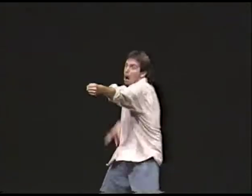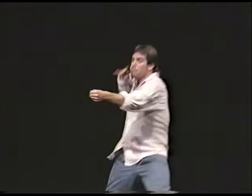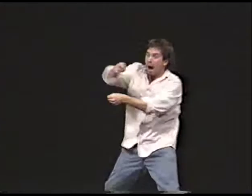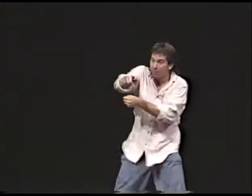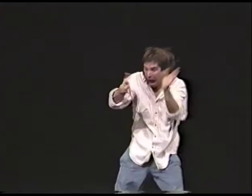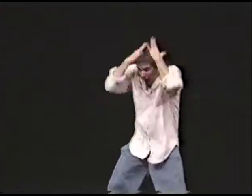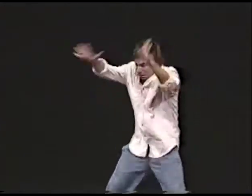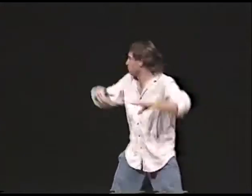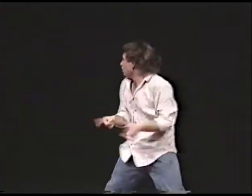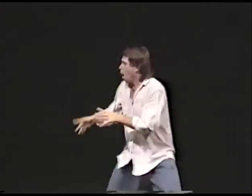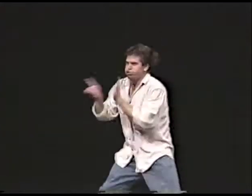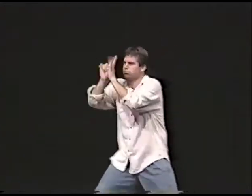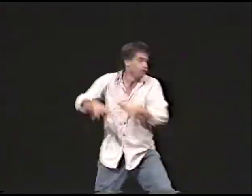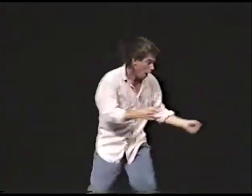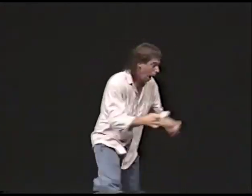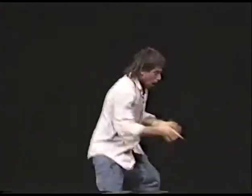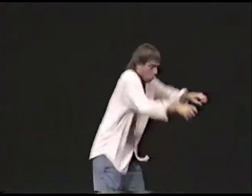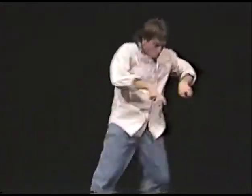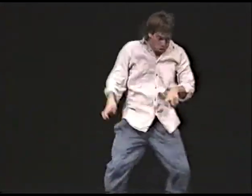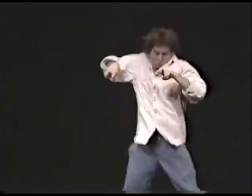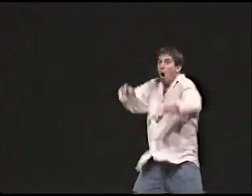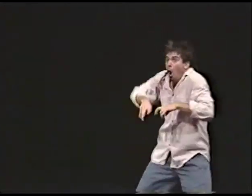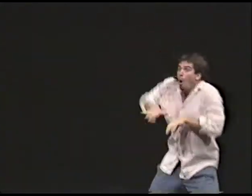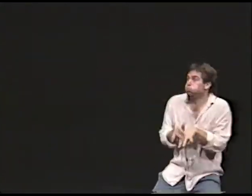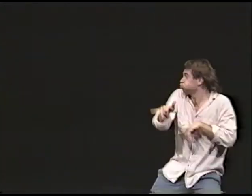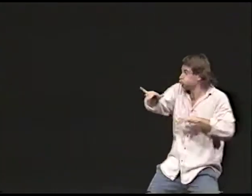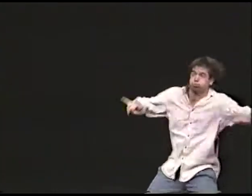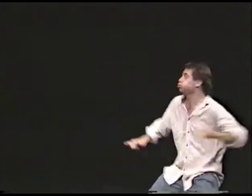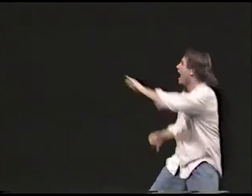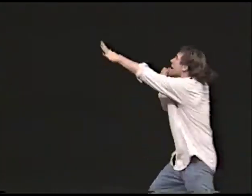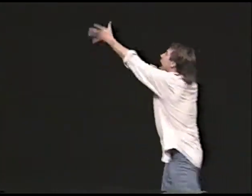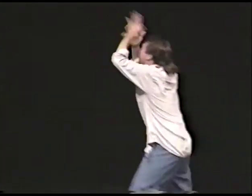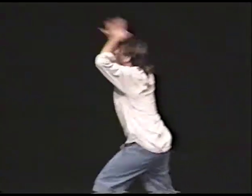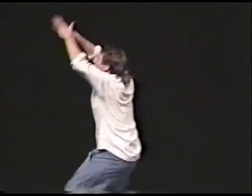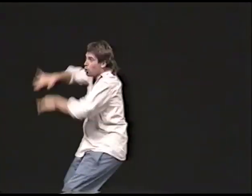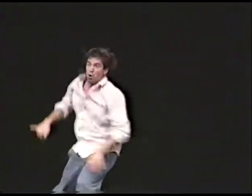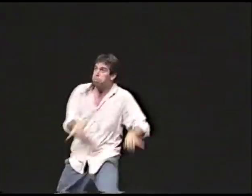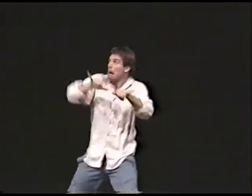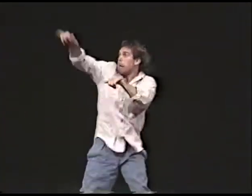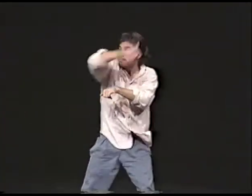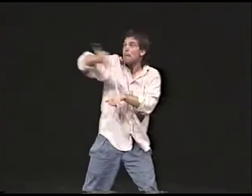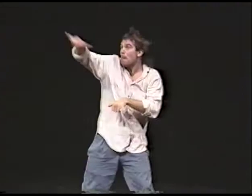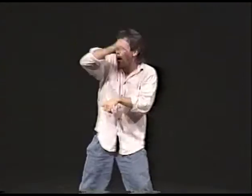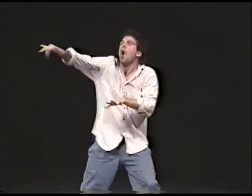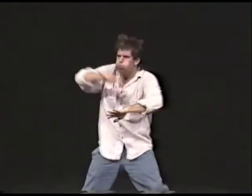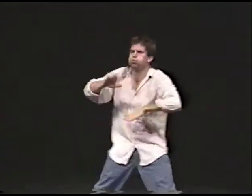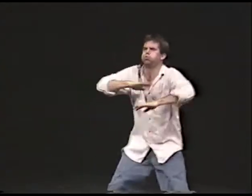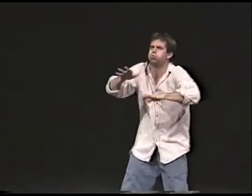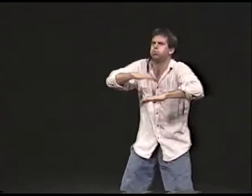You pushed the button? I pushed the button. Cut the wire. Planes takes off. Red alert! Call off the alert, resupply.